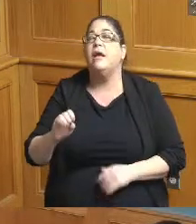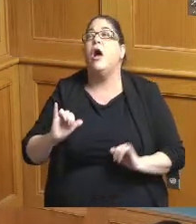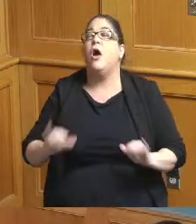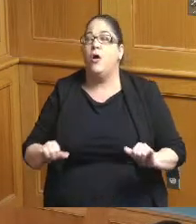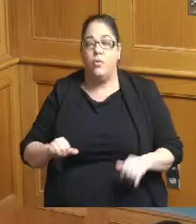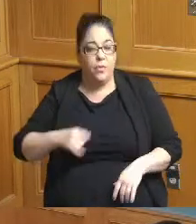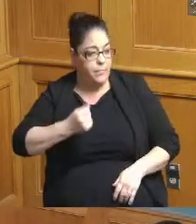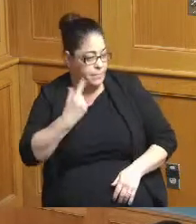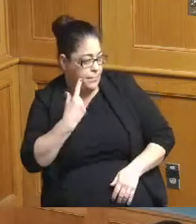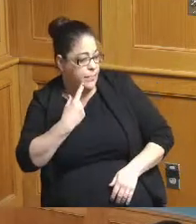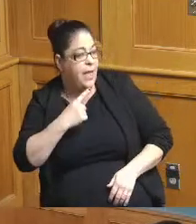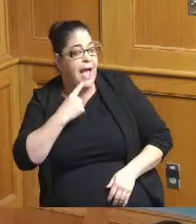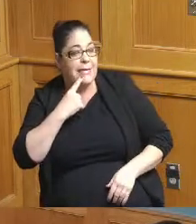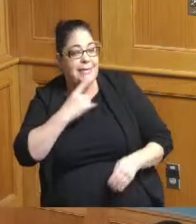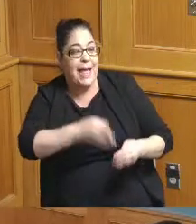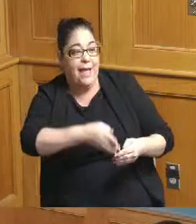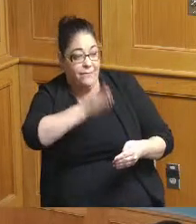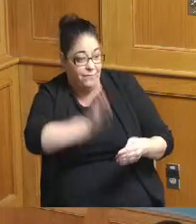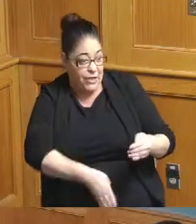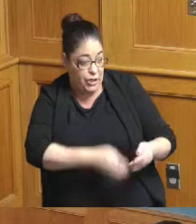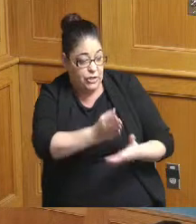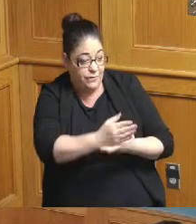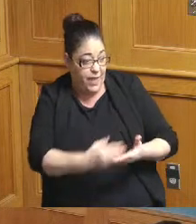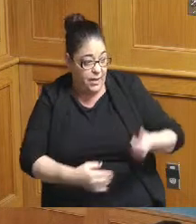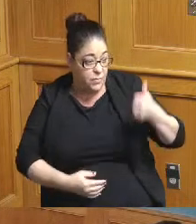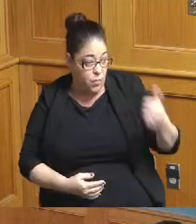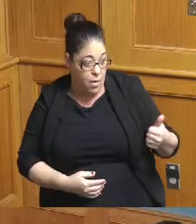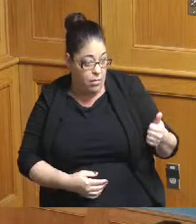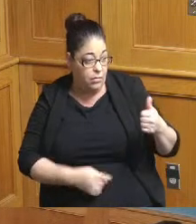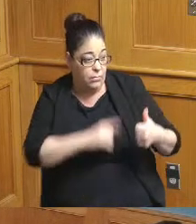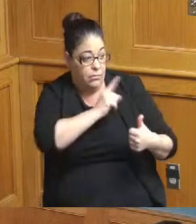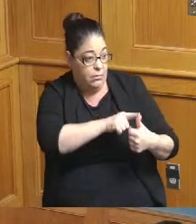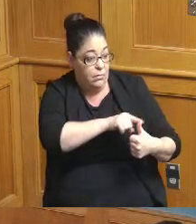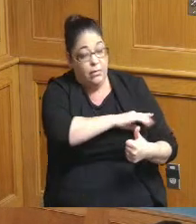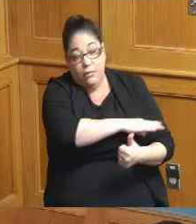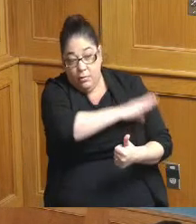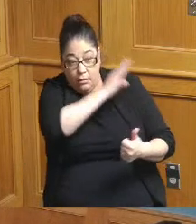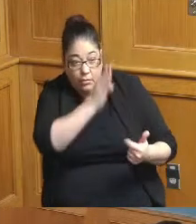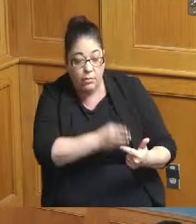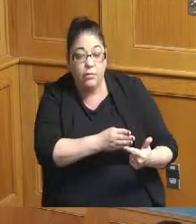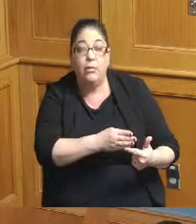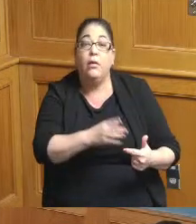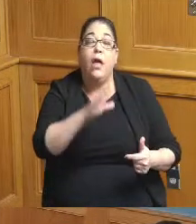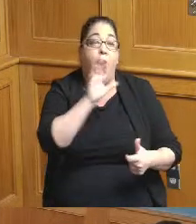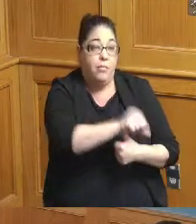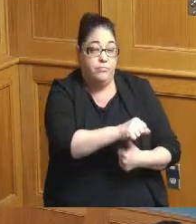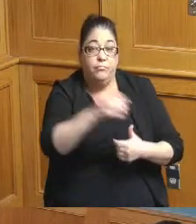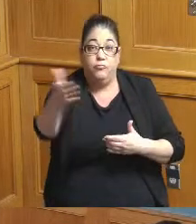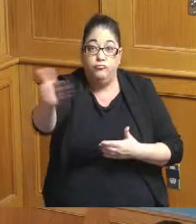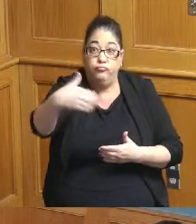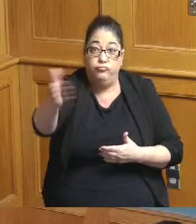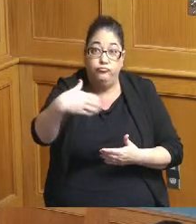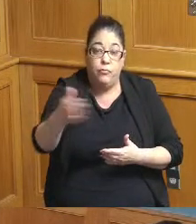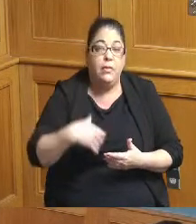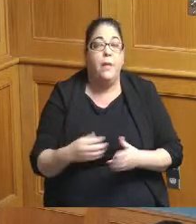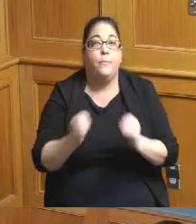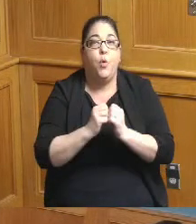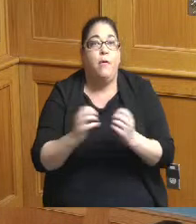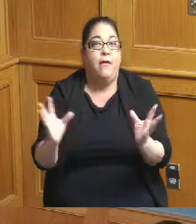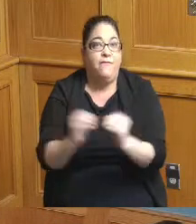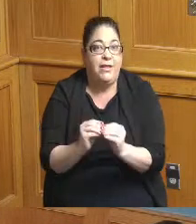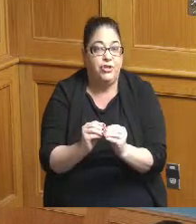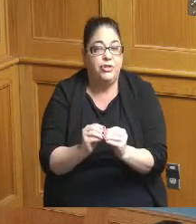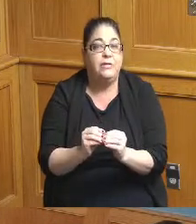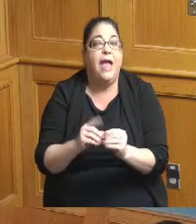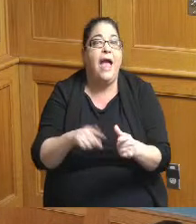I'm saying completion of phase one get some events booked and then come back to us at another time